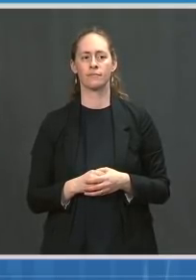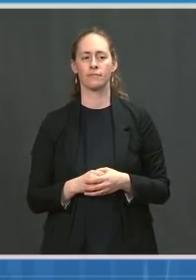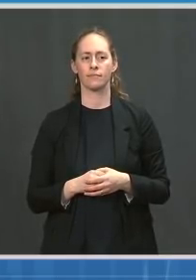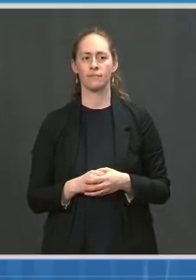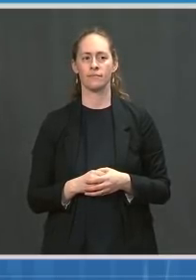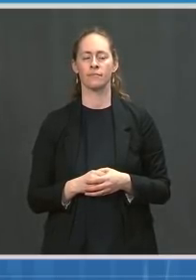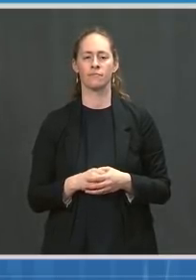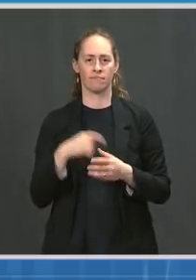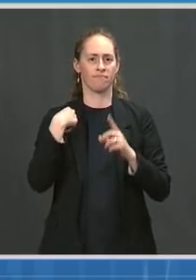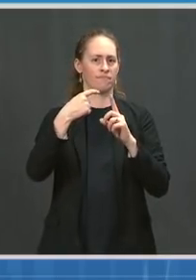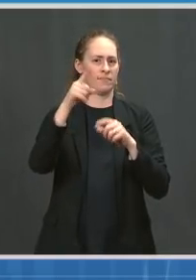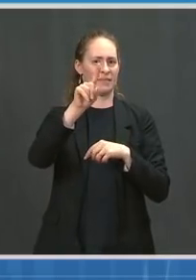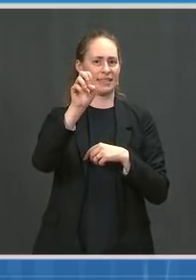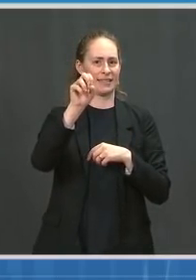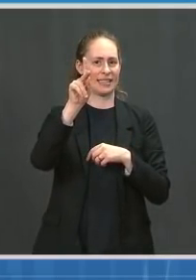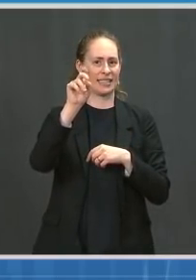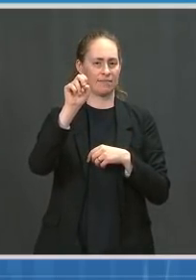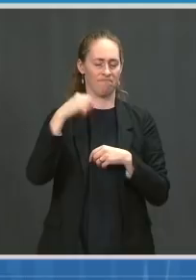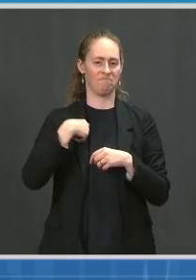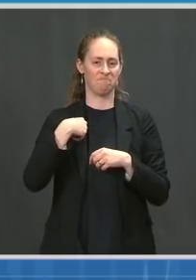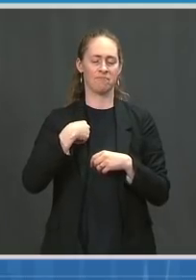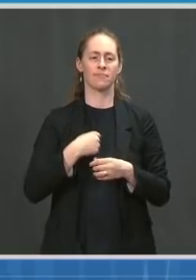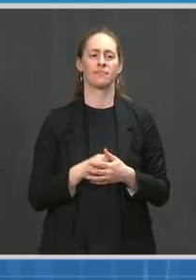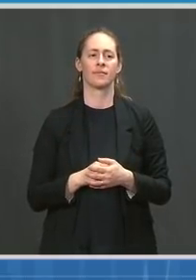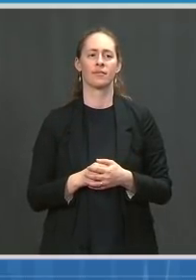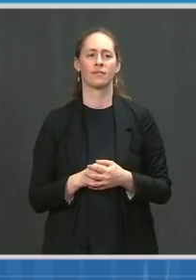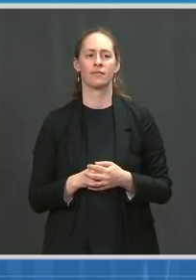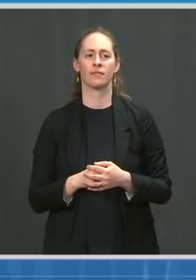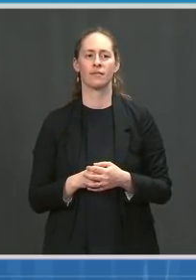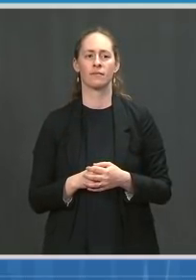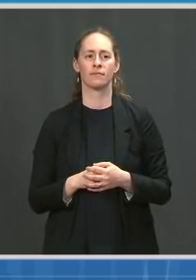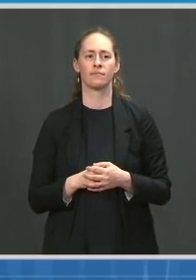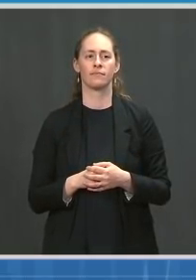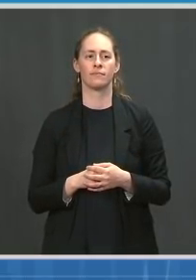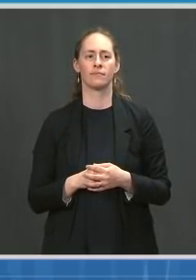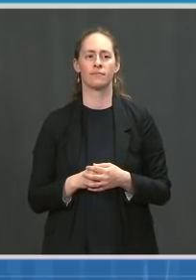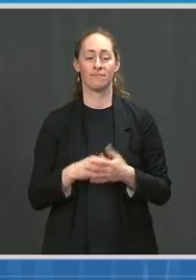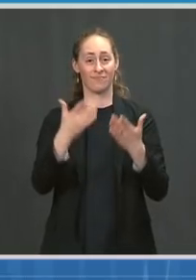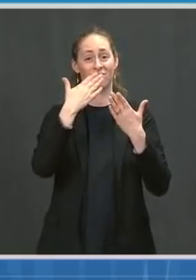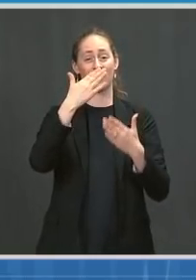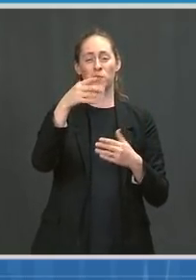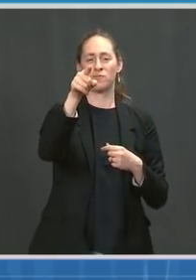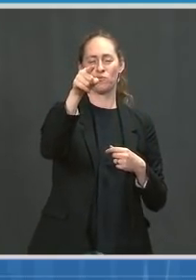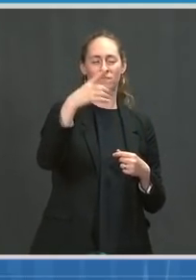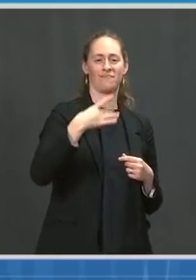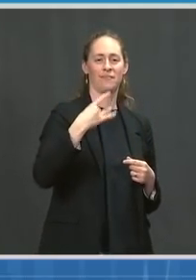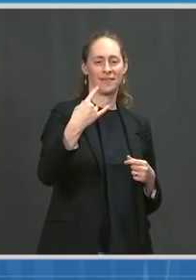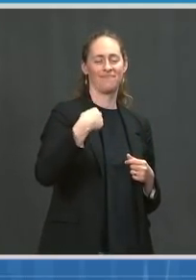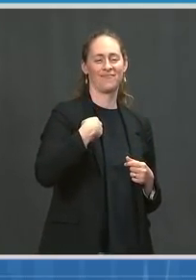The Press: Thank you all for doing the call. Jeff, I was hoping you might be able to address whether the administration was looking to purchase additional